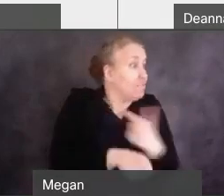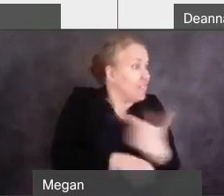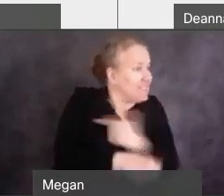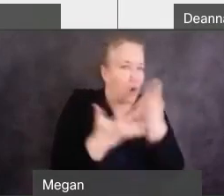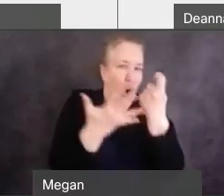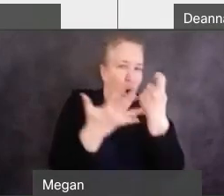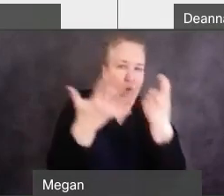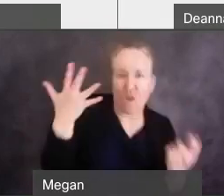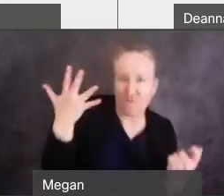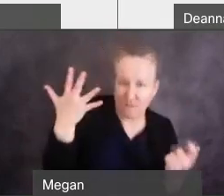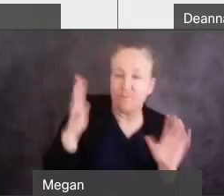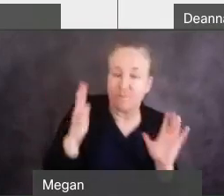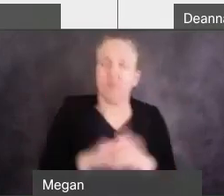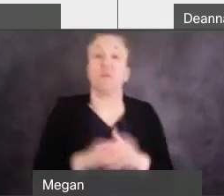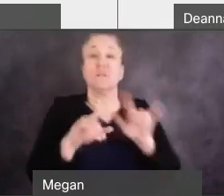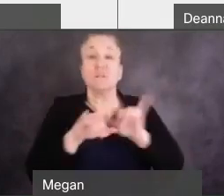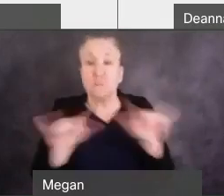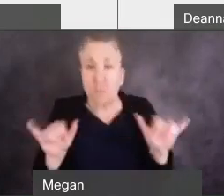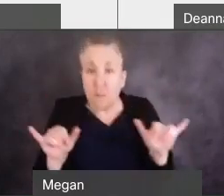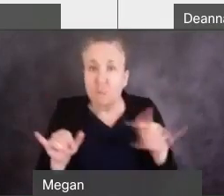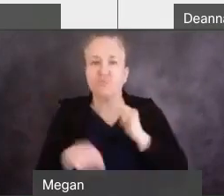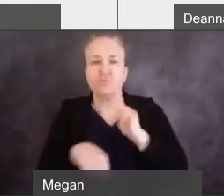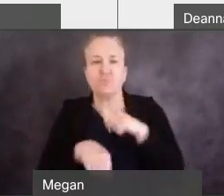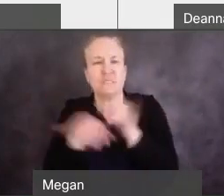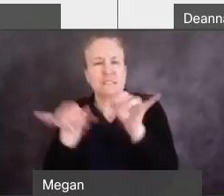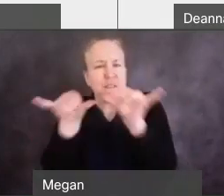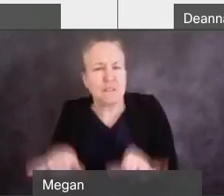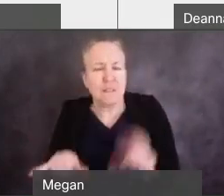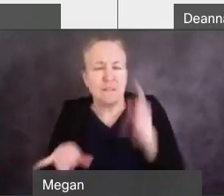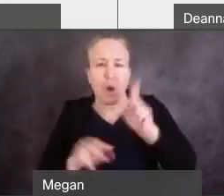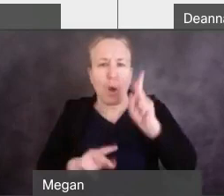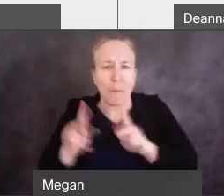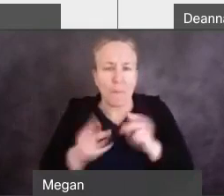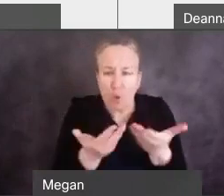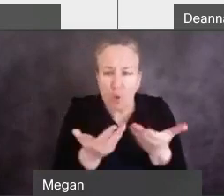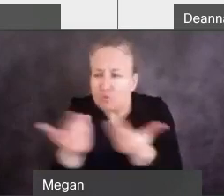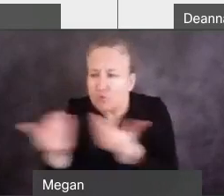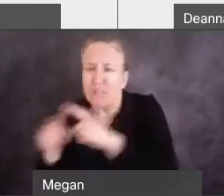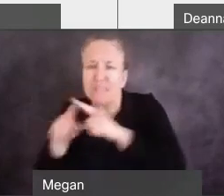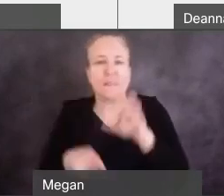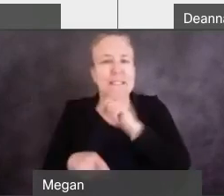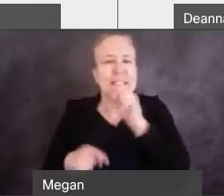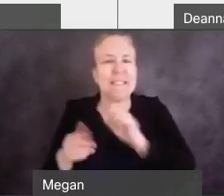Additionally, we're moving to a system of sorting individuals by age within a given day